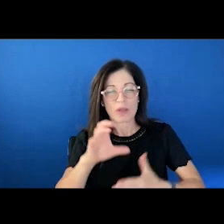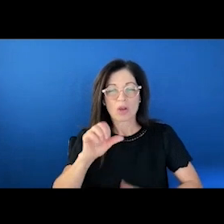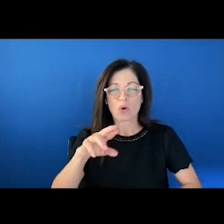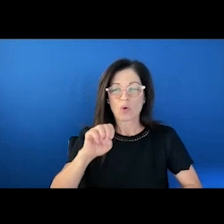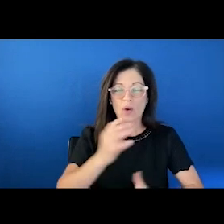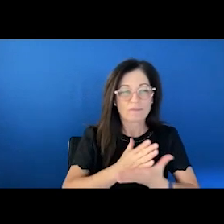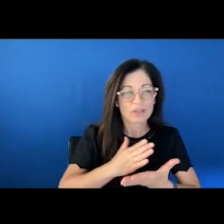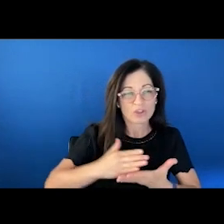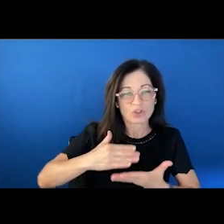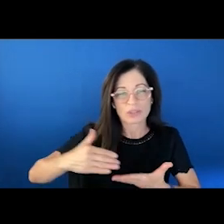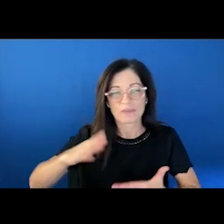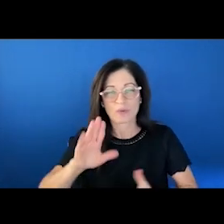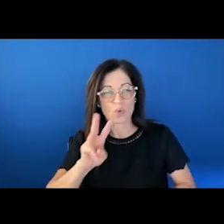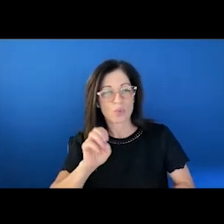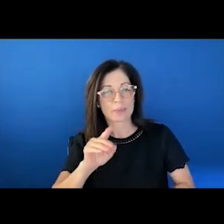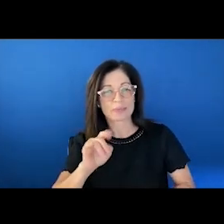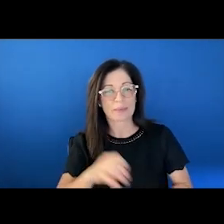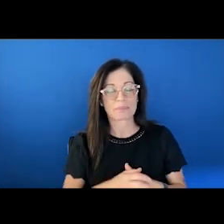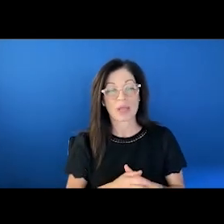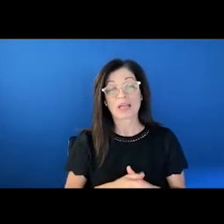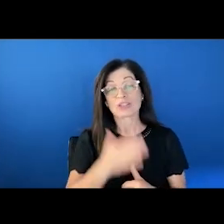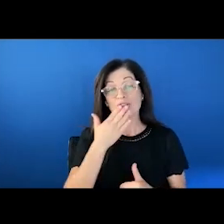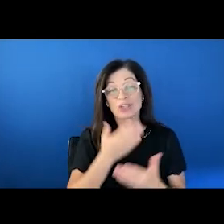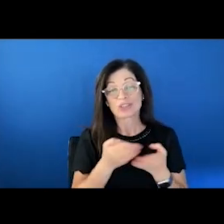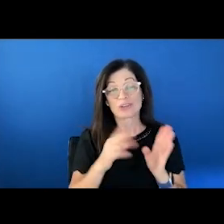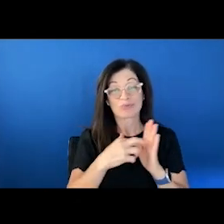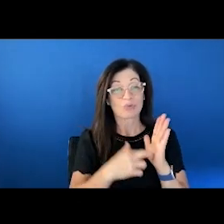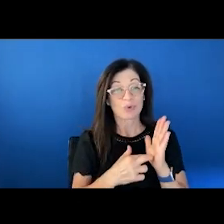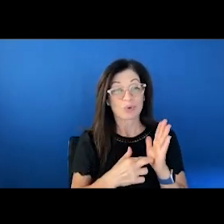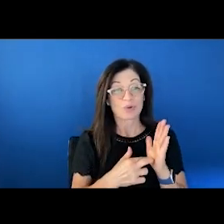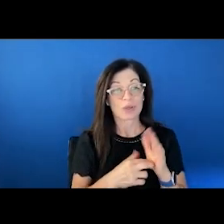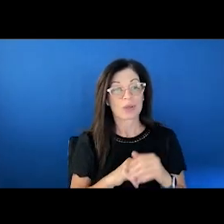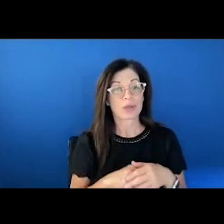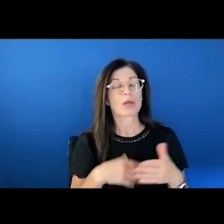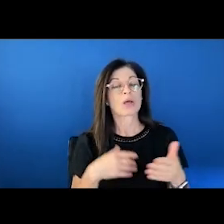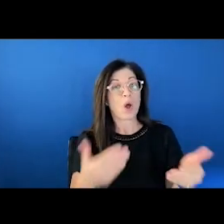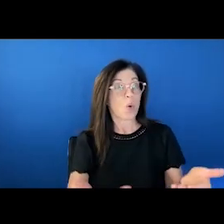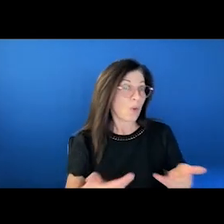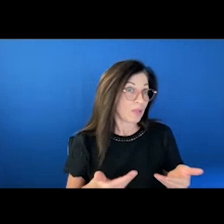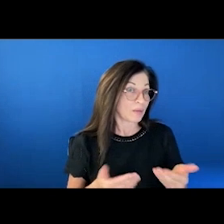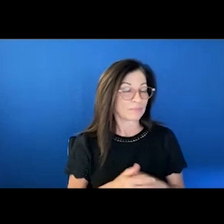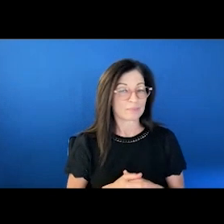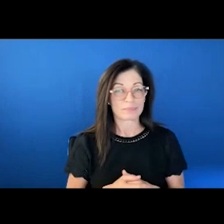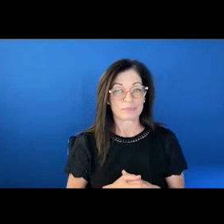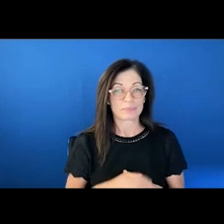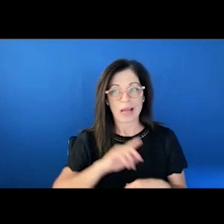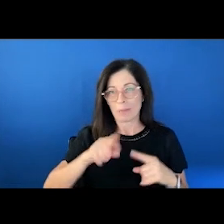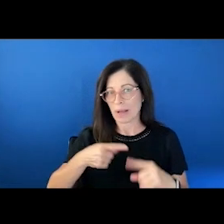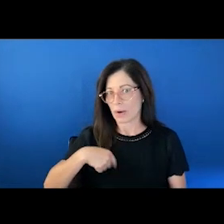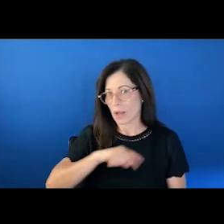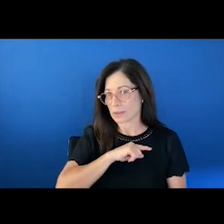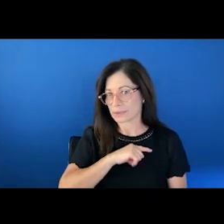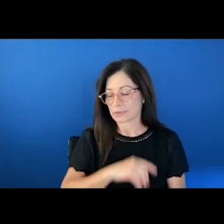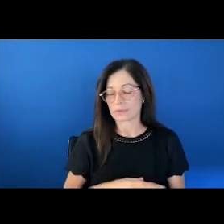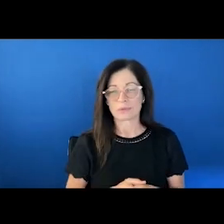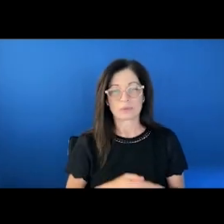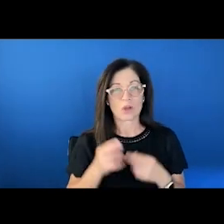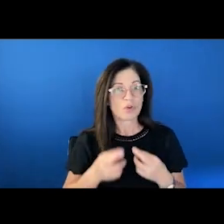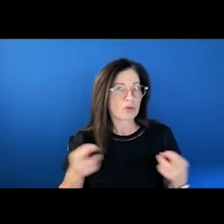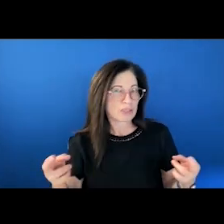drive the core features and pages of your website. As a good rule of thumb, welcome, about us,